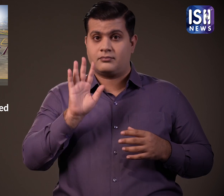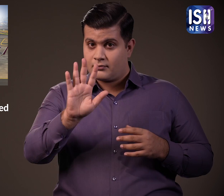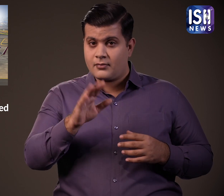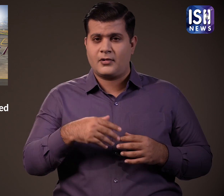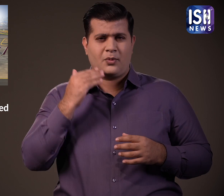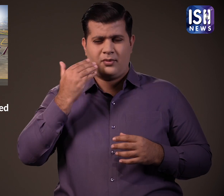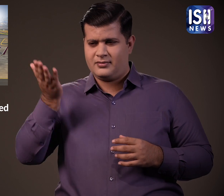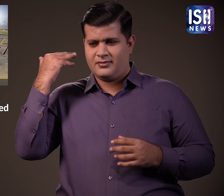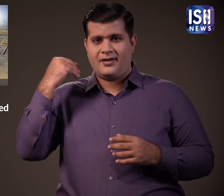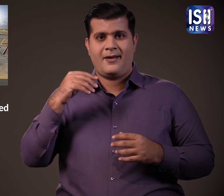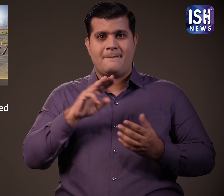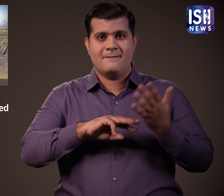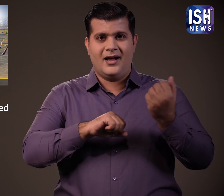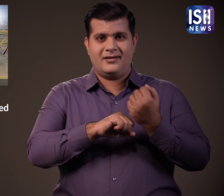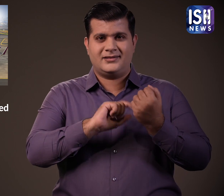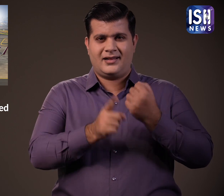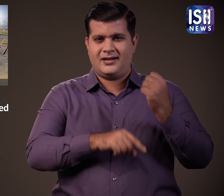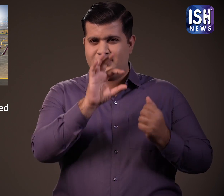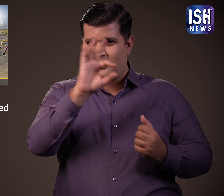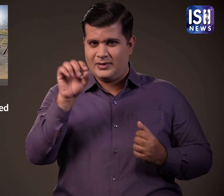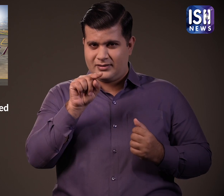In the last week of March,